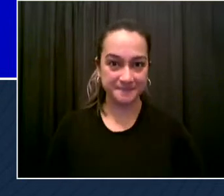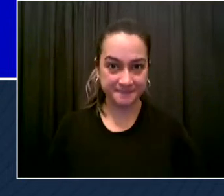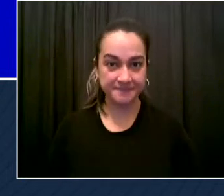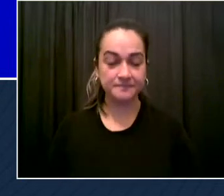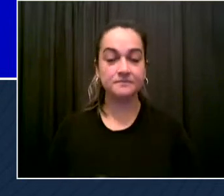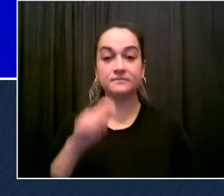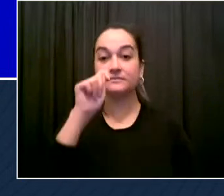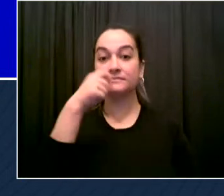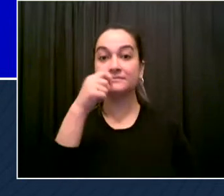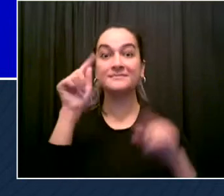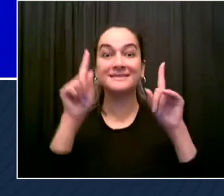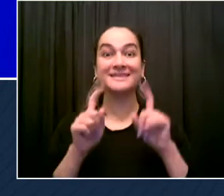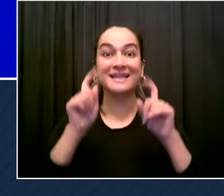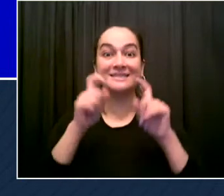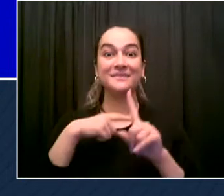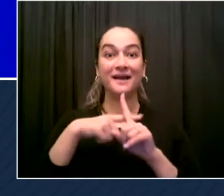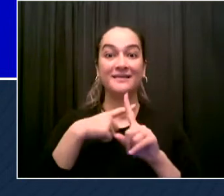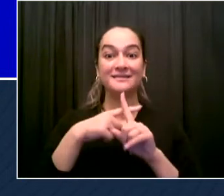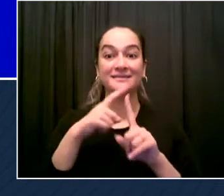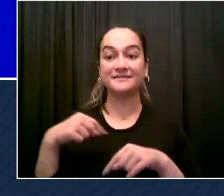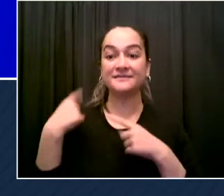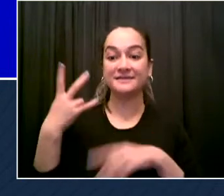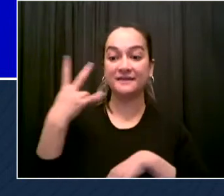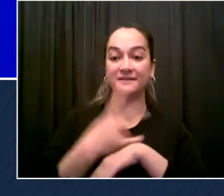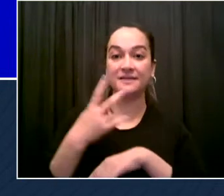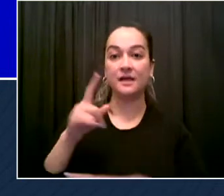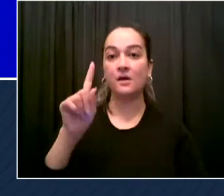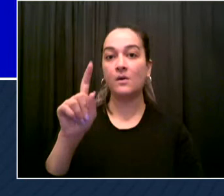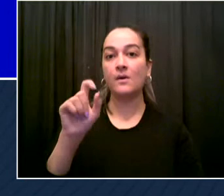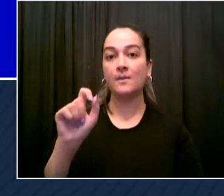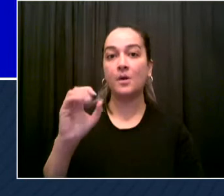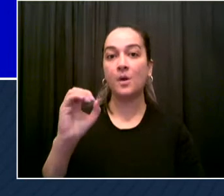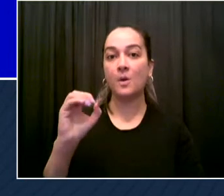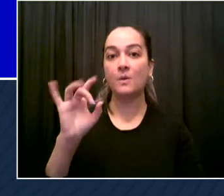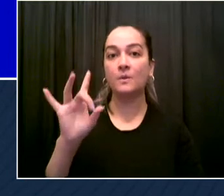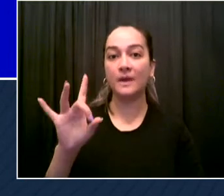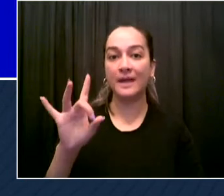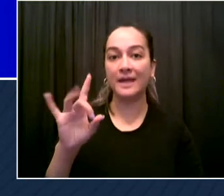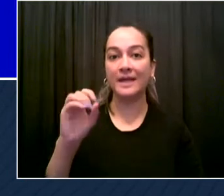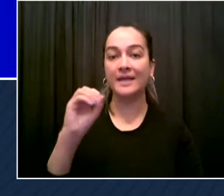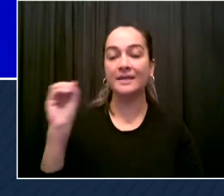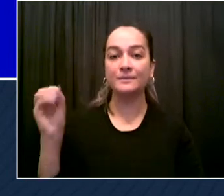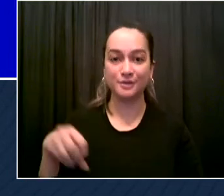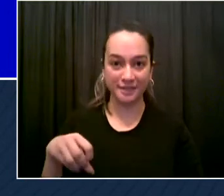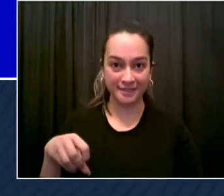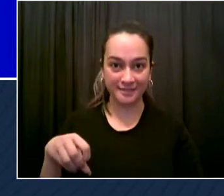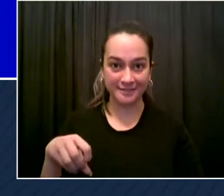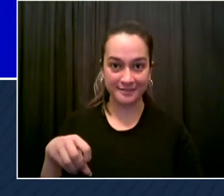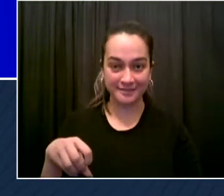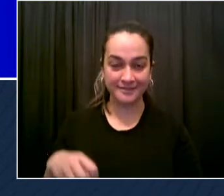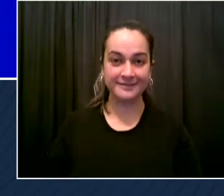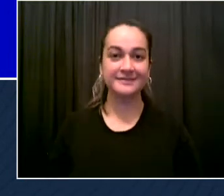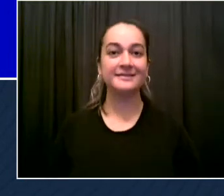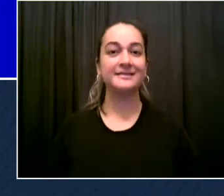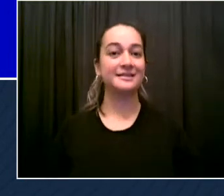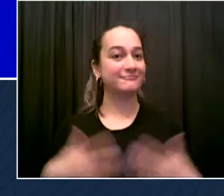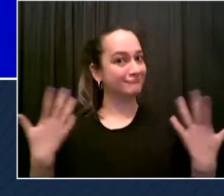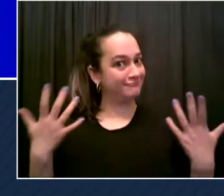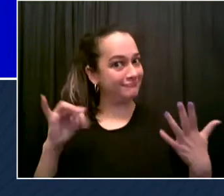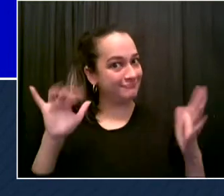NUMBER O TWNW E REPORTED 70 AVERAGE, 385 CASES. CONTINUED PROGRESS BCAES OTHE VACCINATION. NUMBER THREE